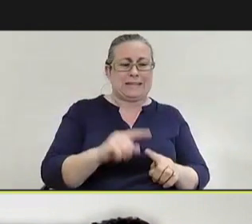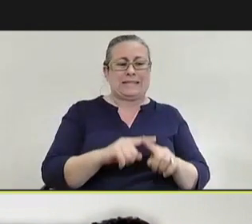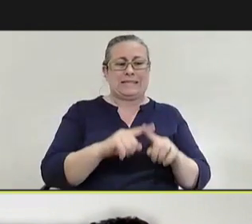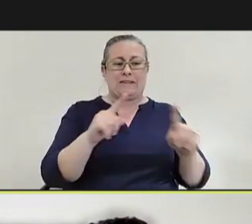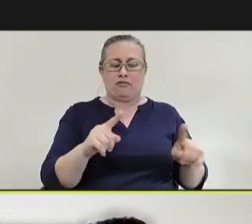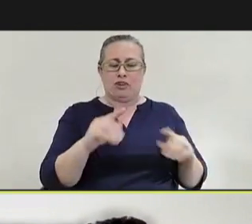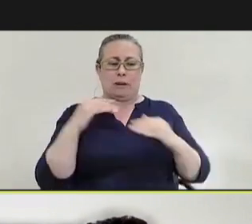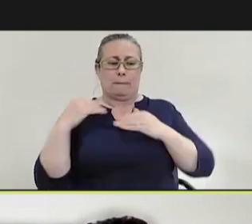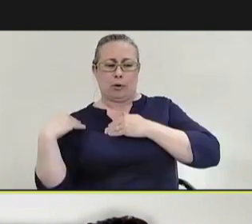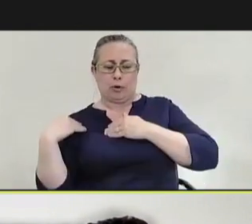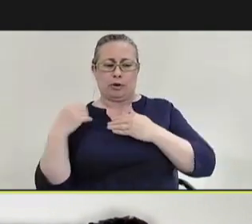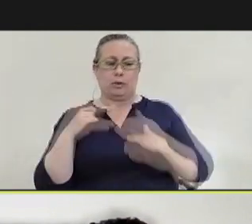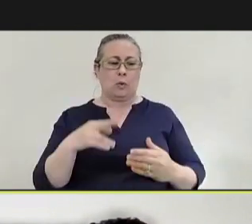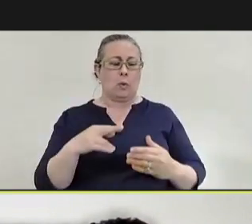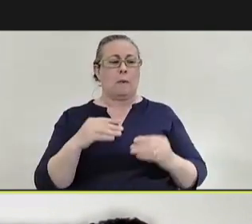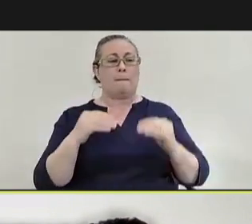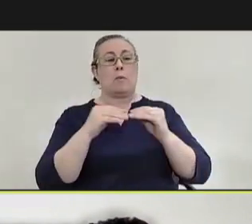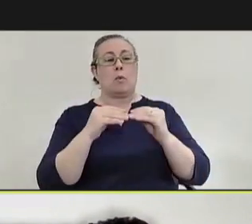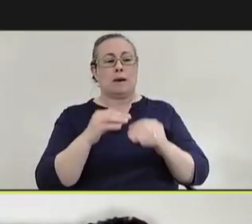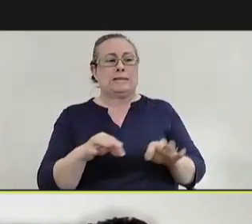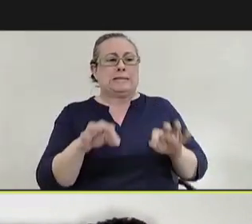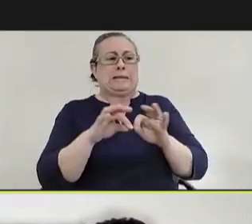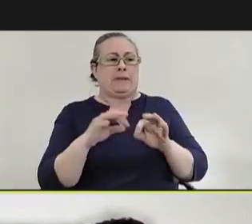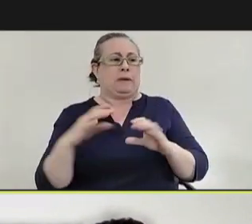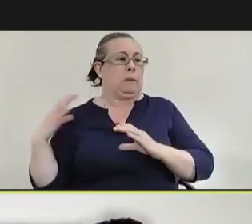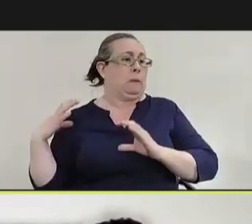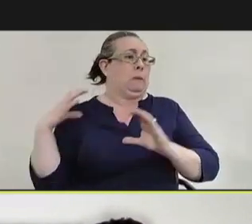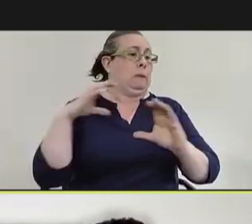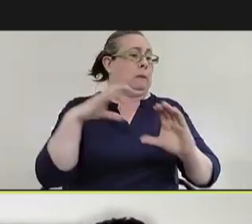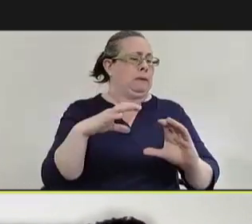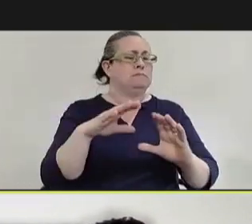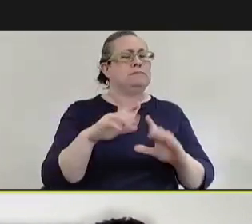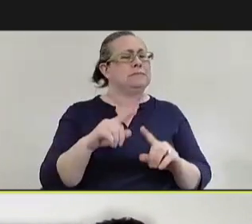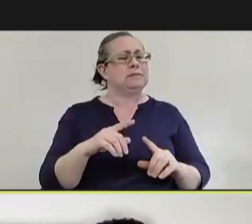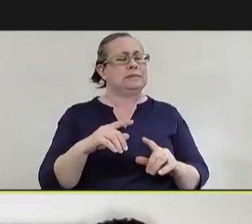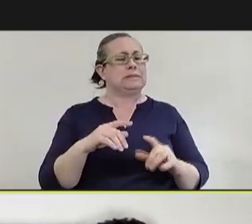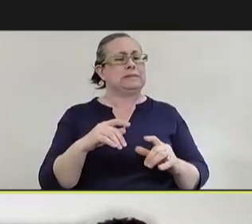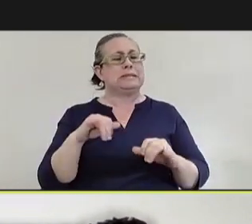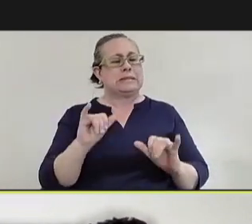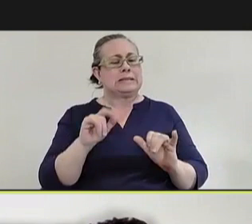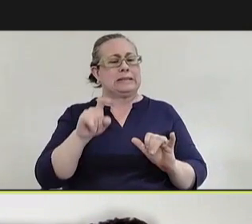any more significantly than other people. So, we still need to think about all the ethical issues